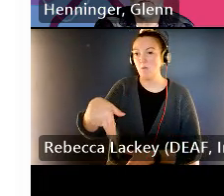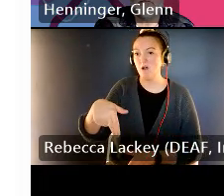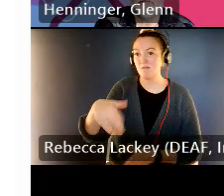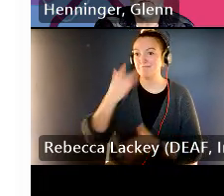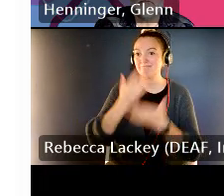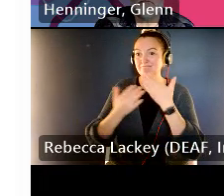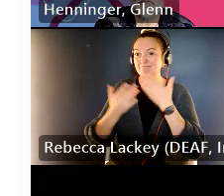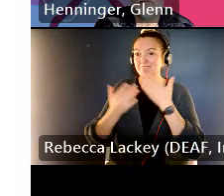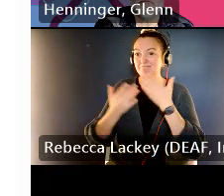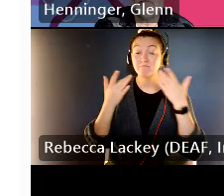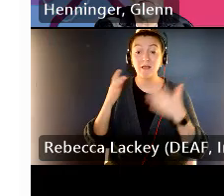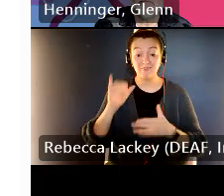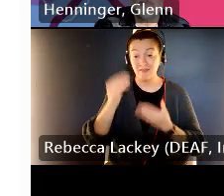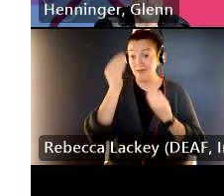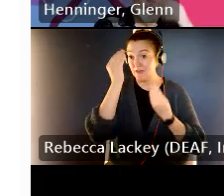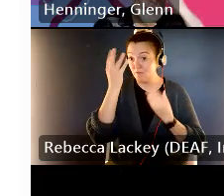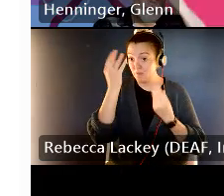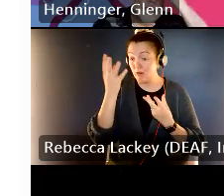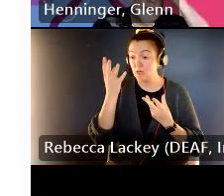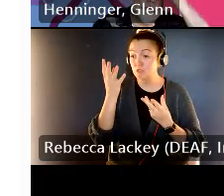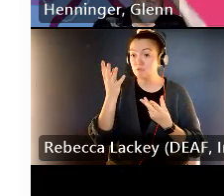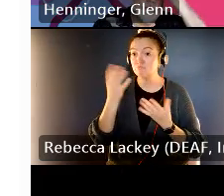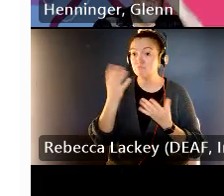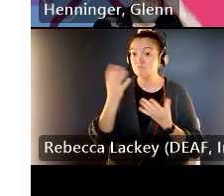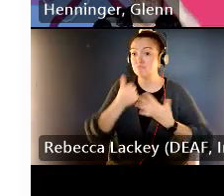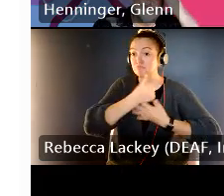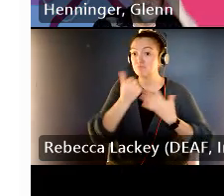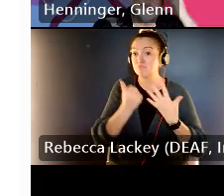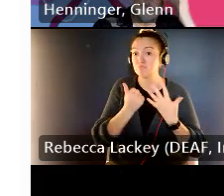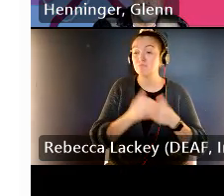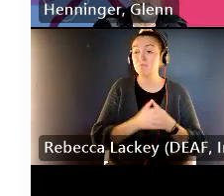And based on this criteria, we prioritized the roads.